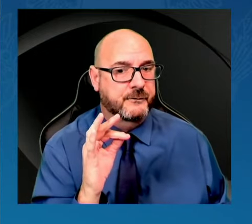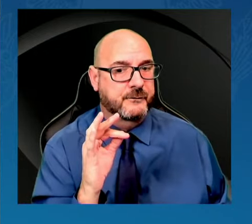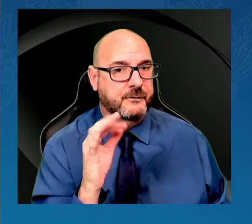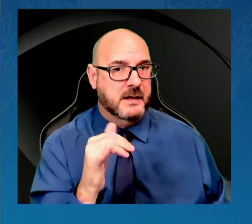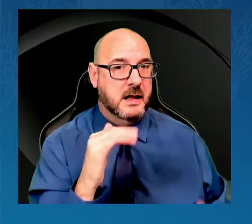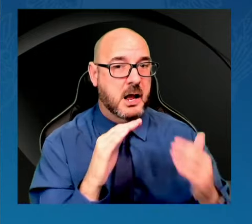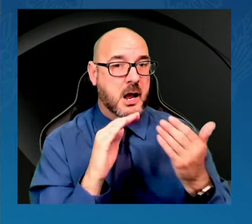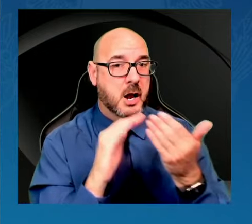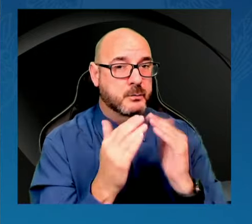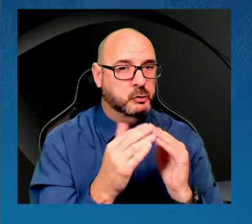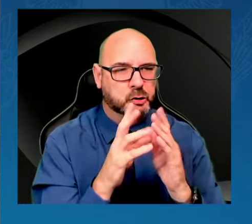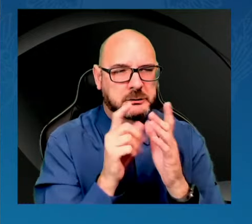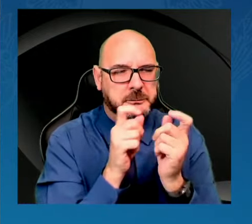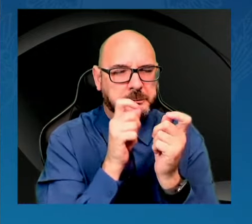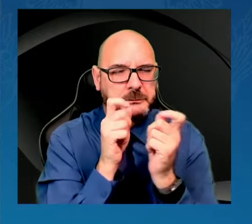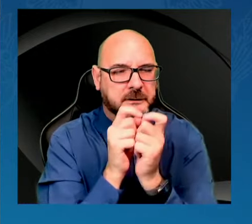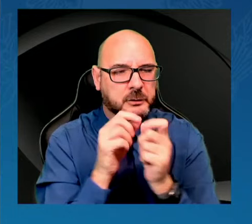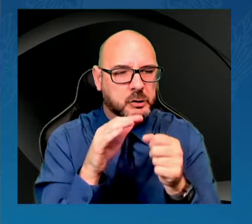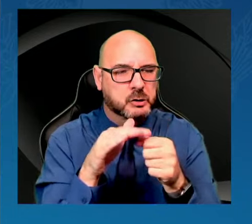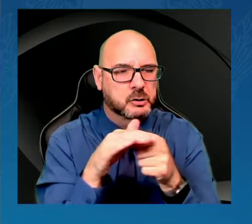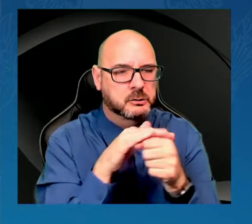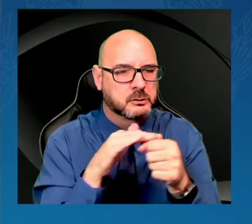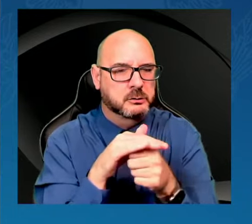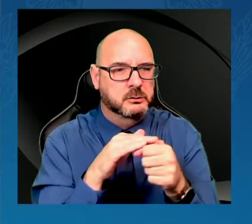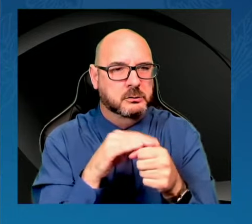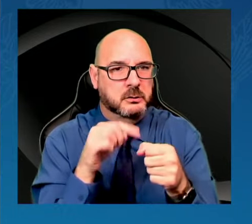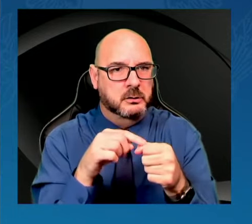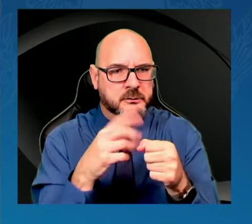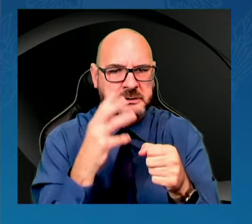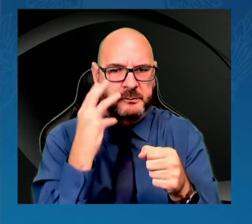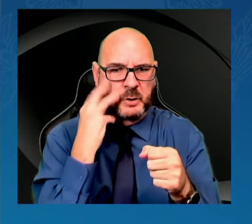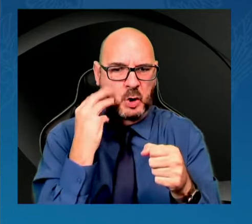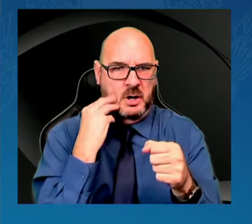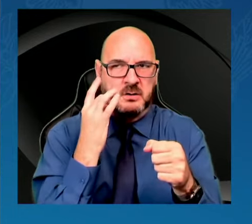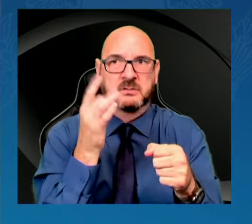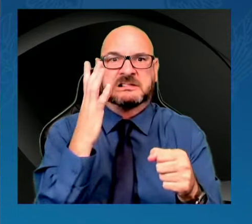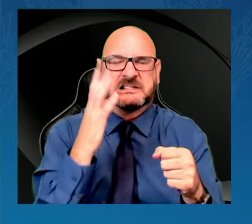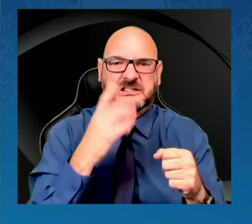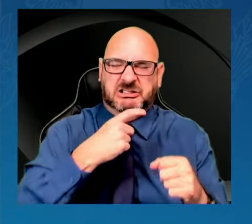is experiencing extreme drought over years and years, they cannot grow food;